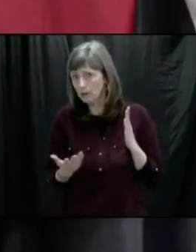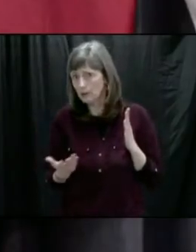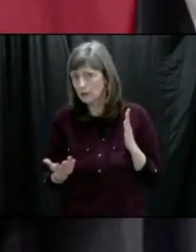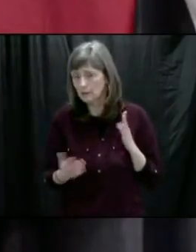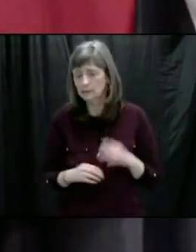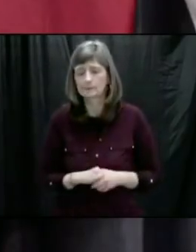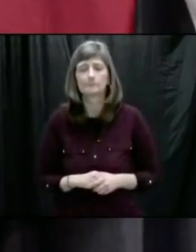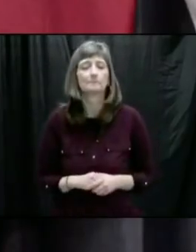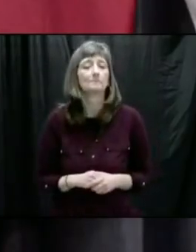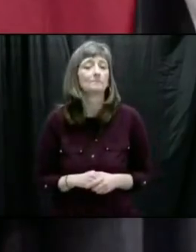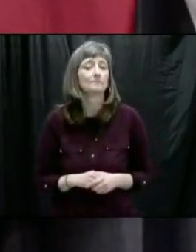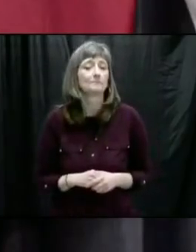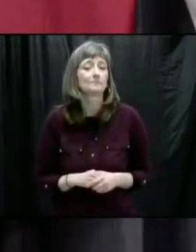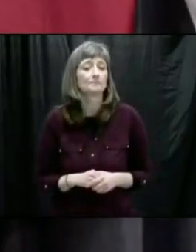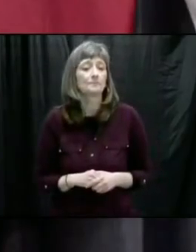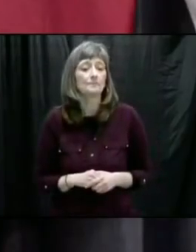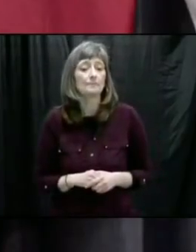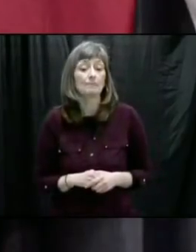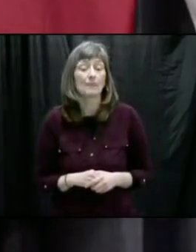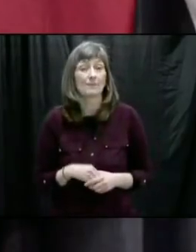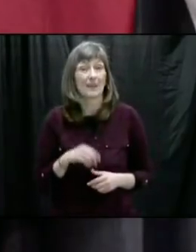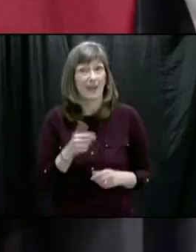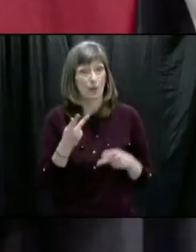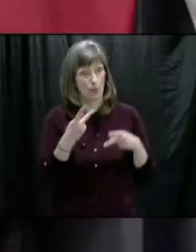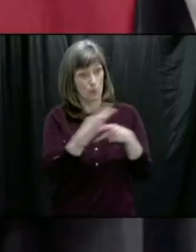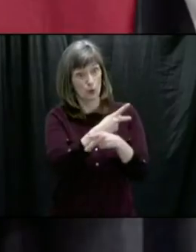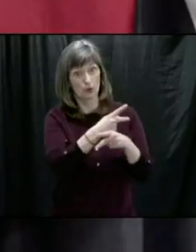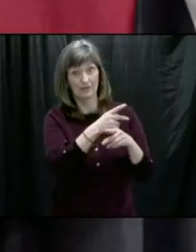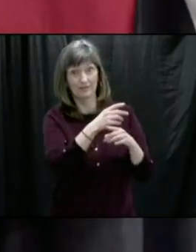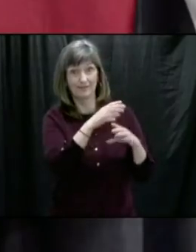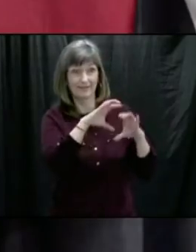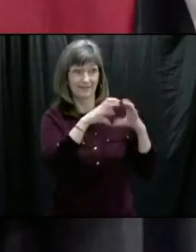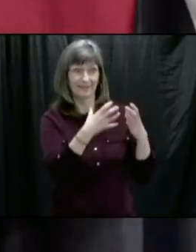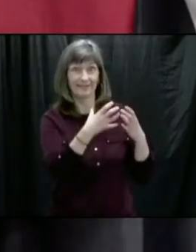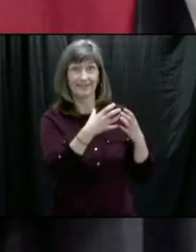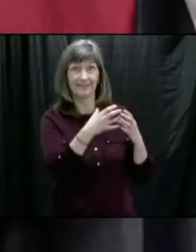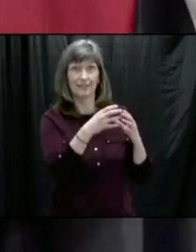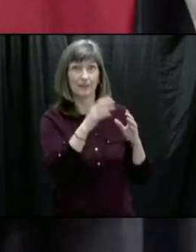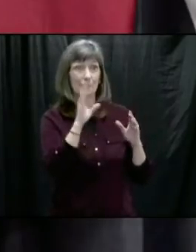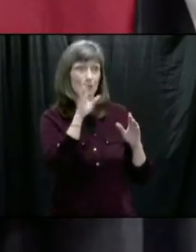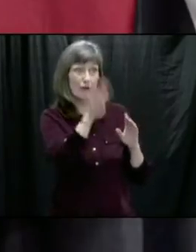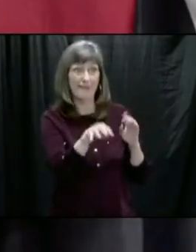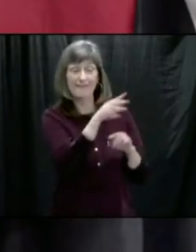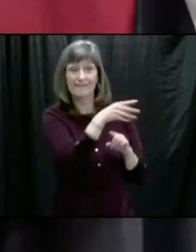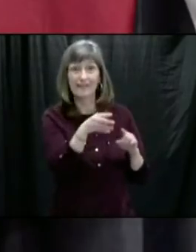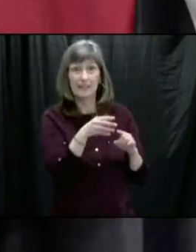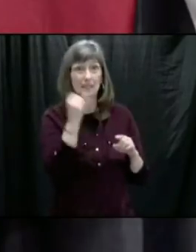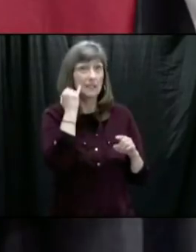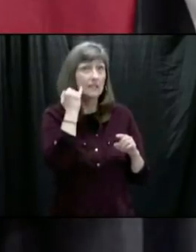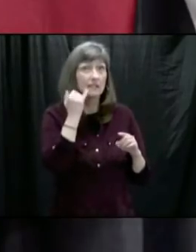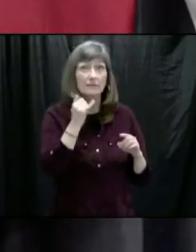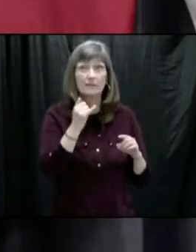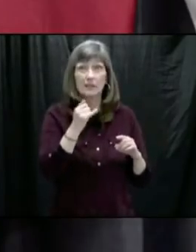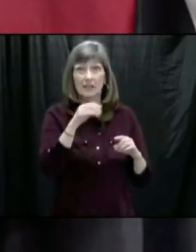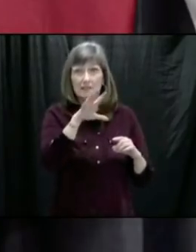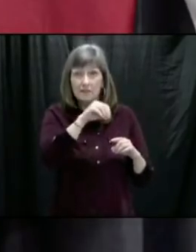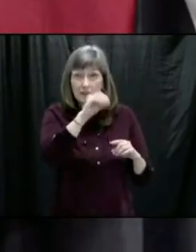THAT WE ARE CURRENTLY DOING. BUT THE OTHER SCENARIO, WHERE